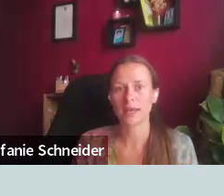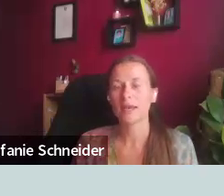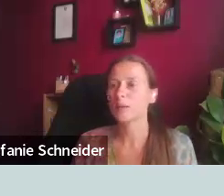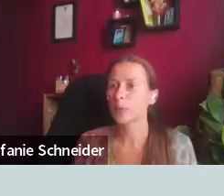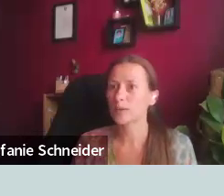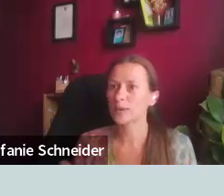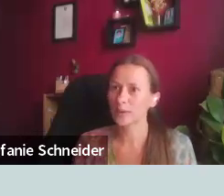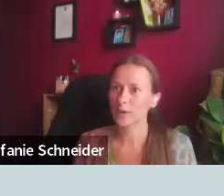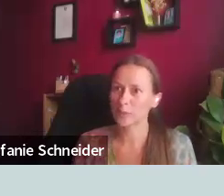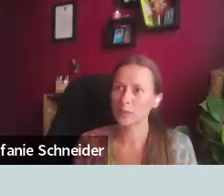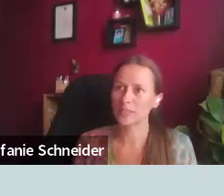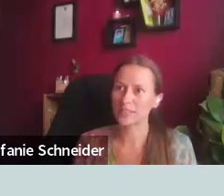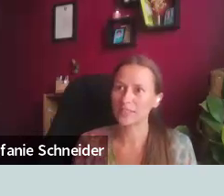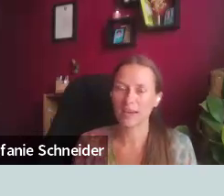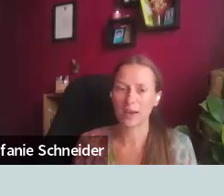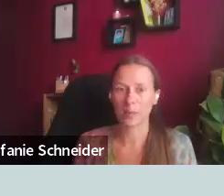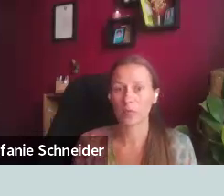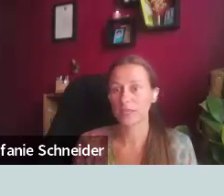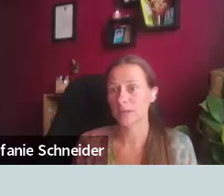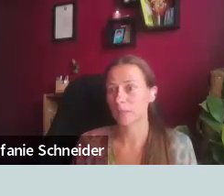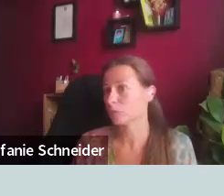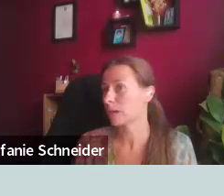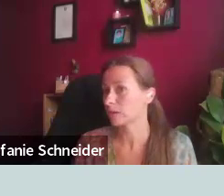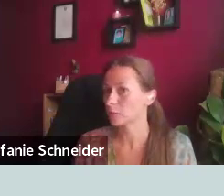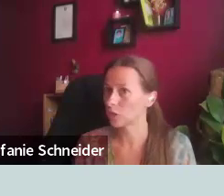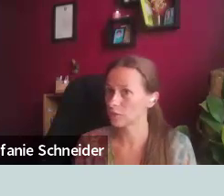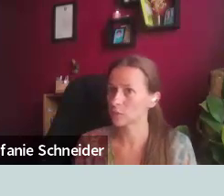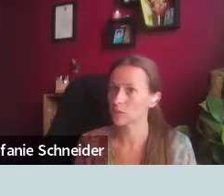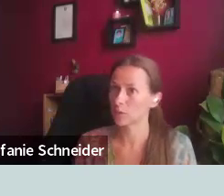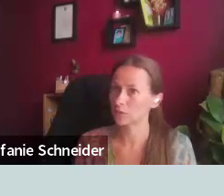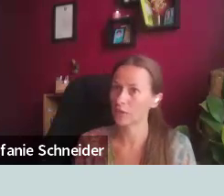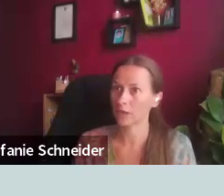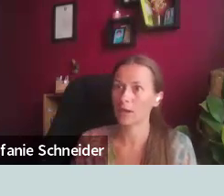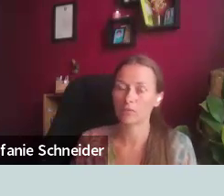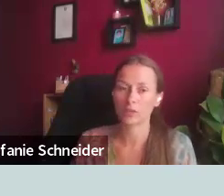quite an important learning opportunity. For example, through panel observers, which some of